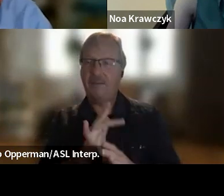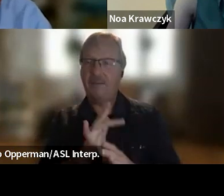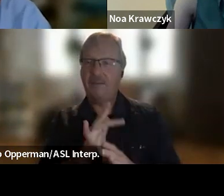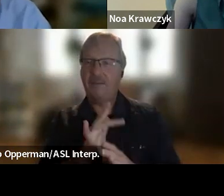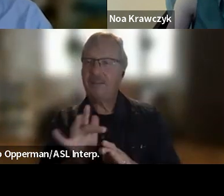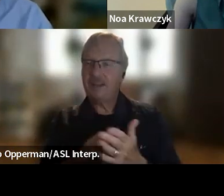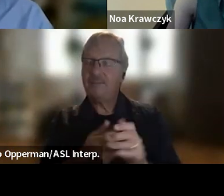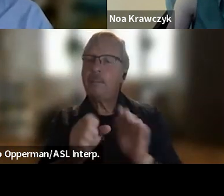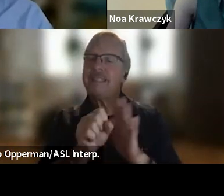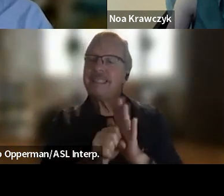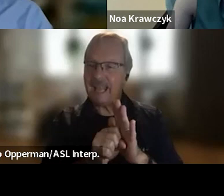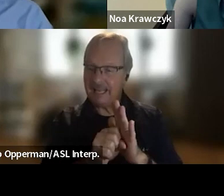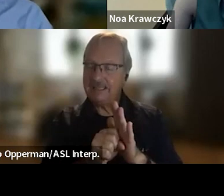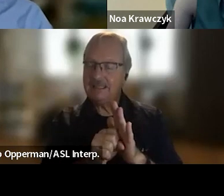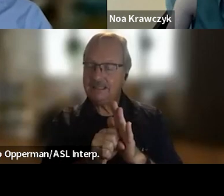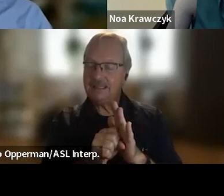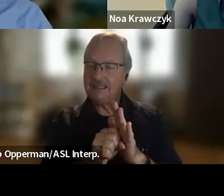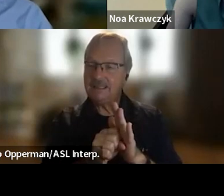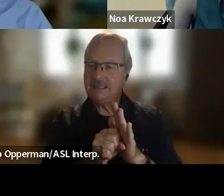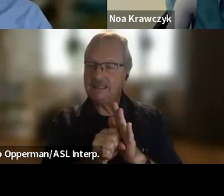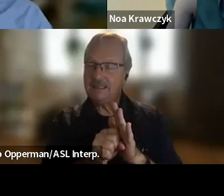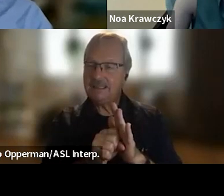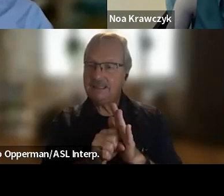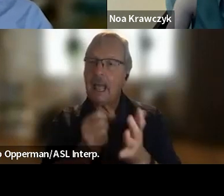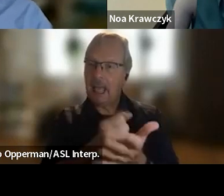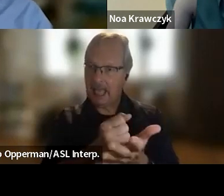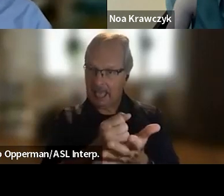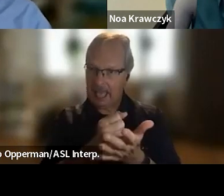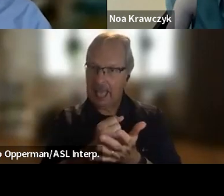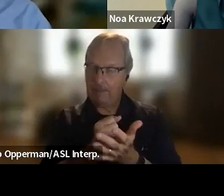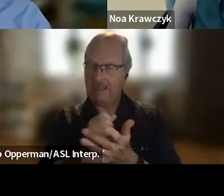certainly helped convince some of our leaders